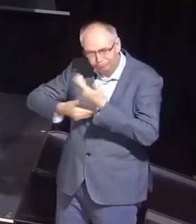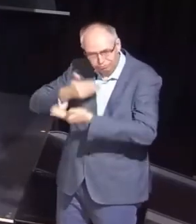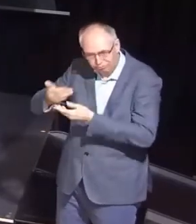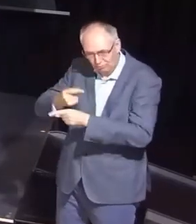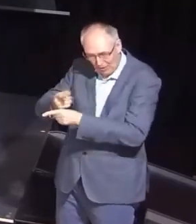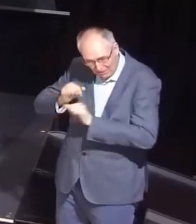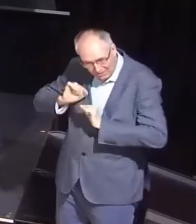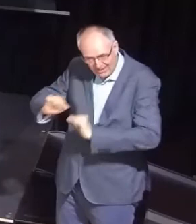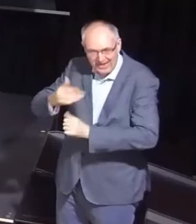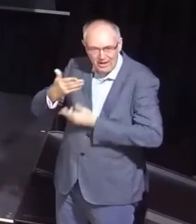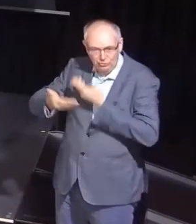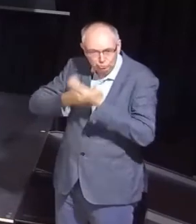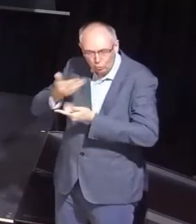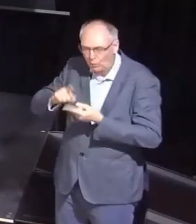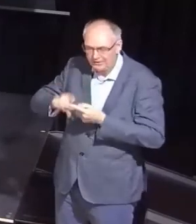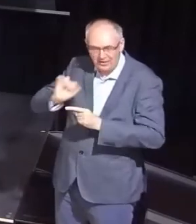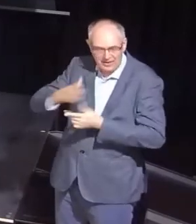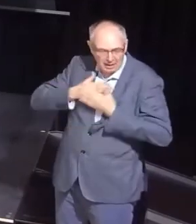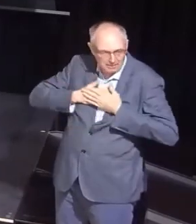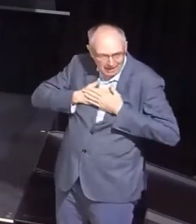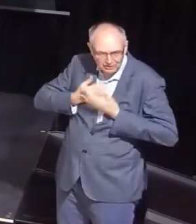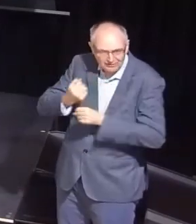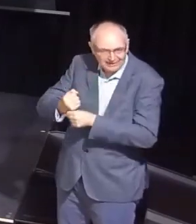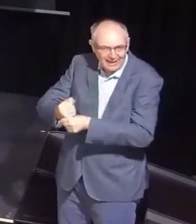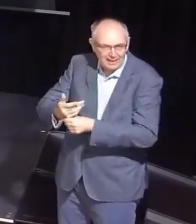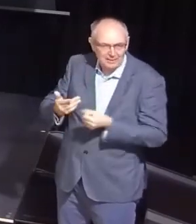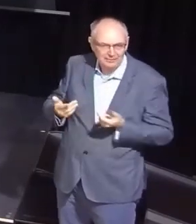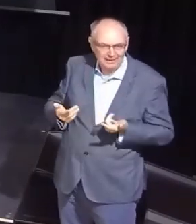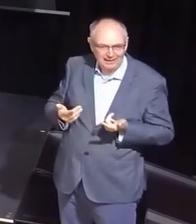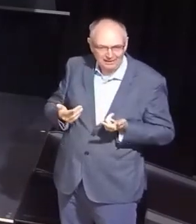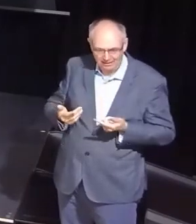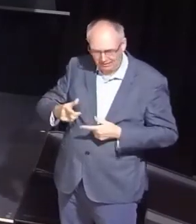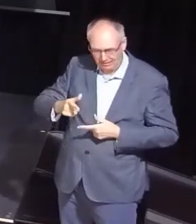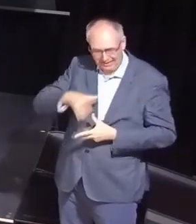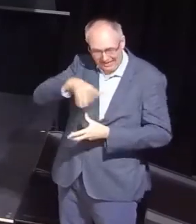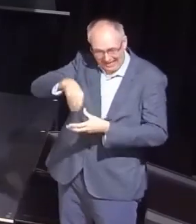Share their passion for gaming and why inclusive design is so important to them.